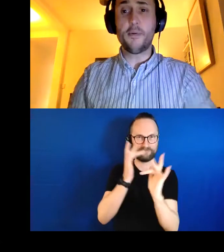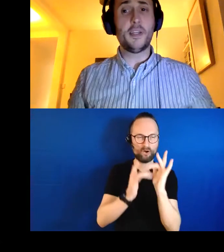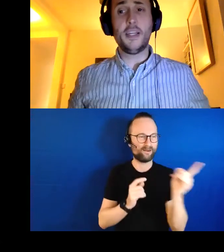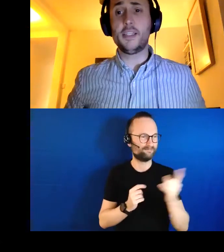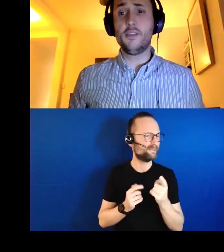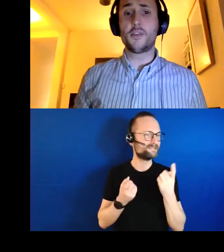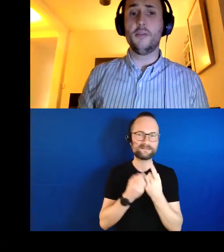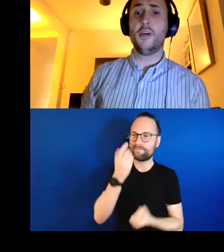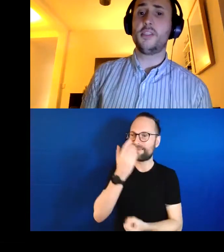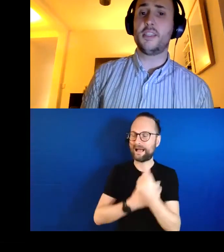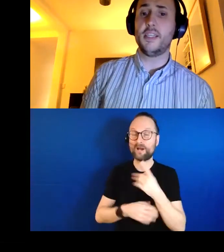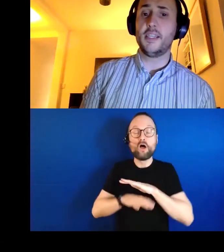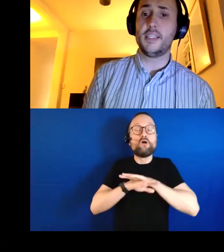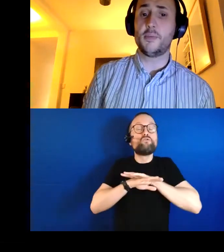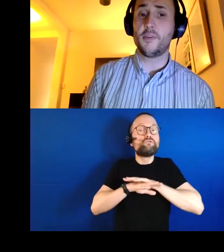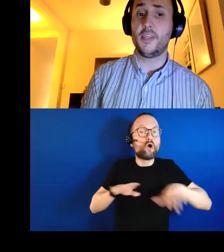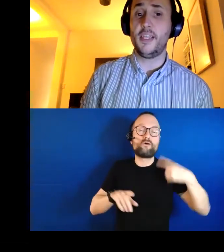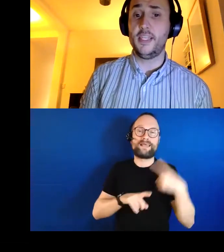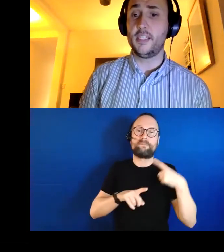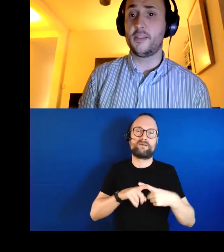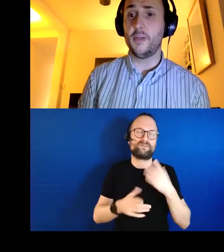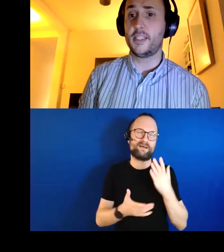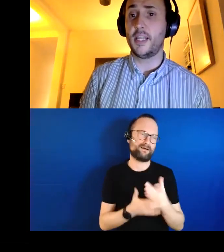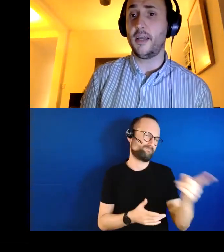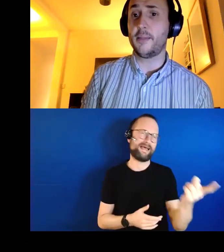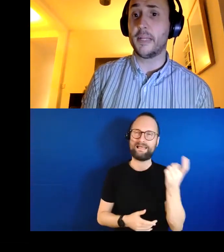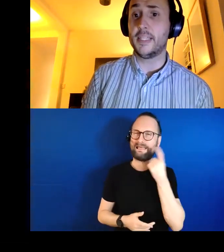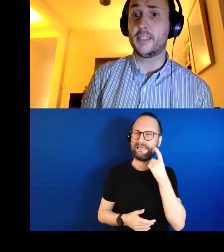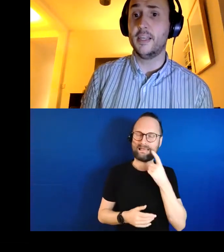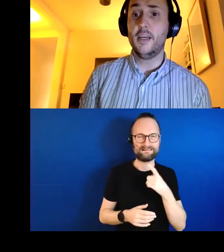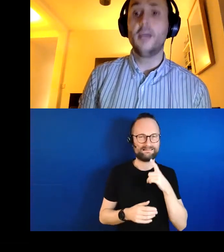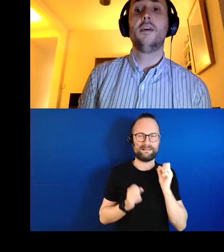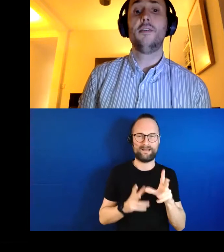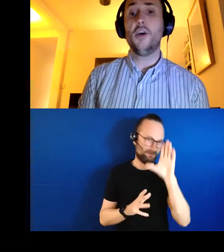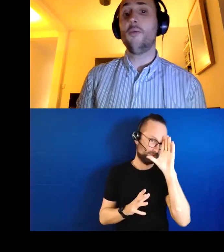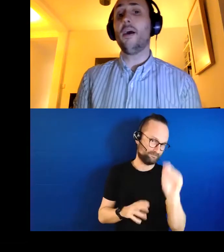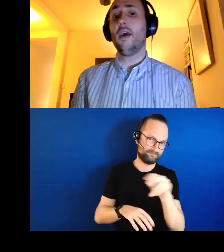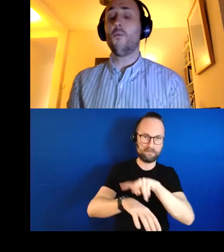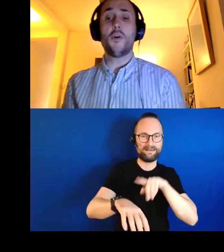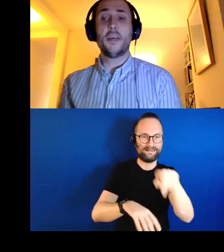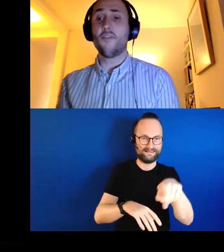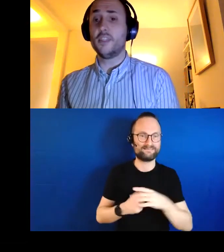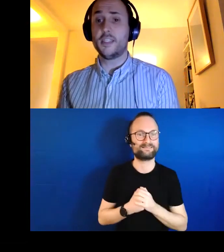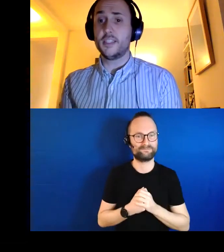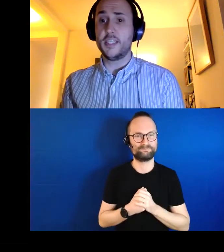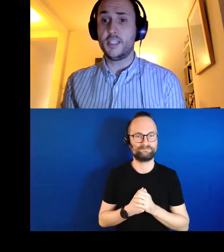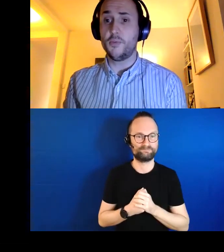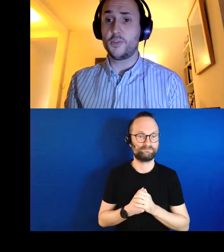The first way that I will talk about is online reporting.